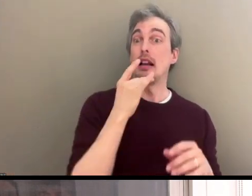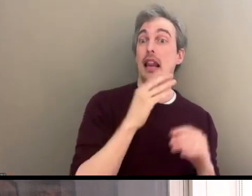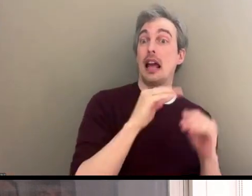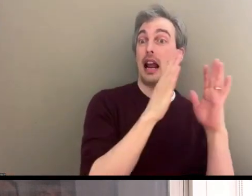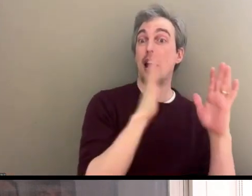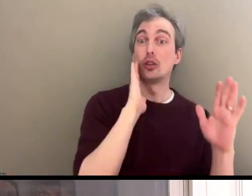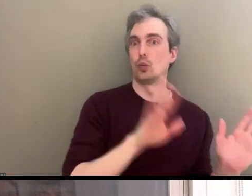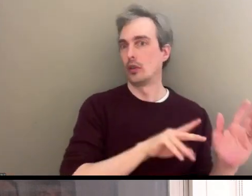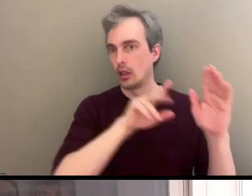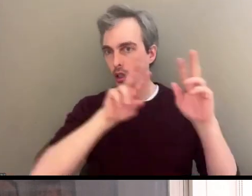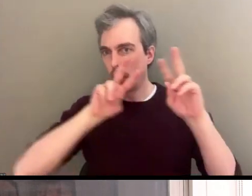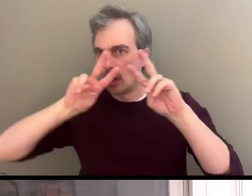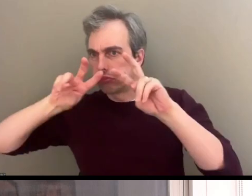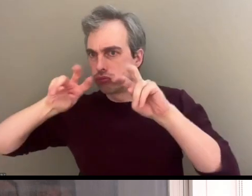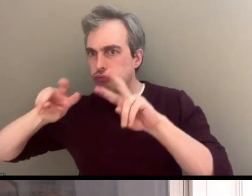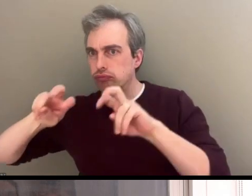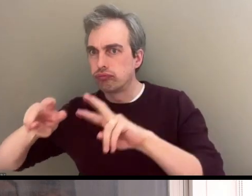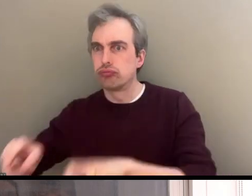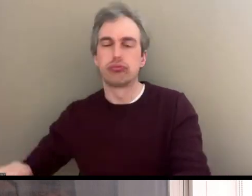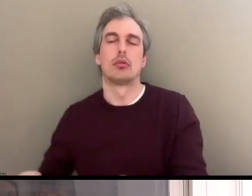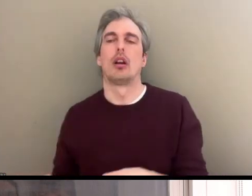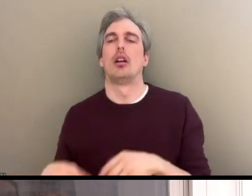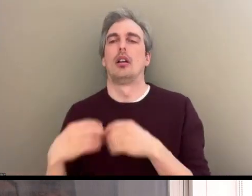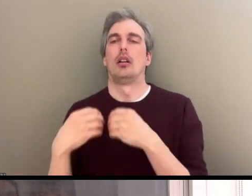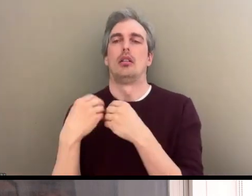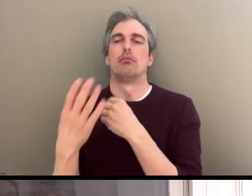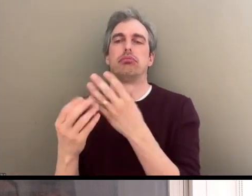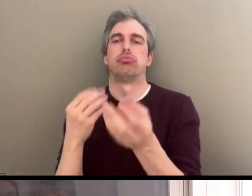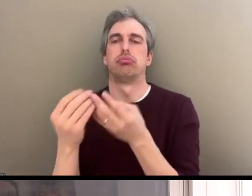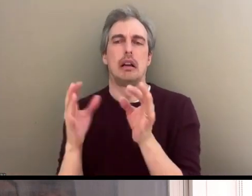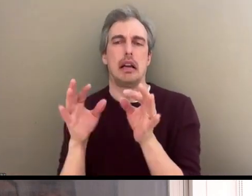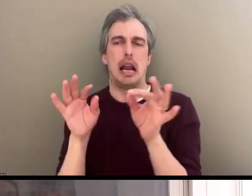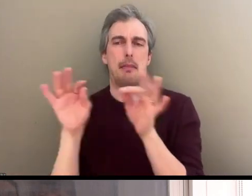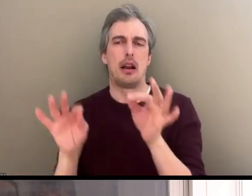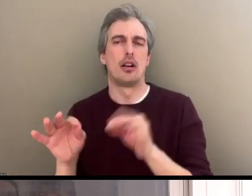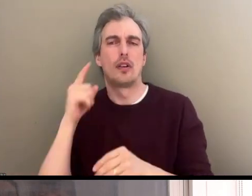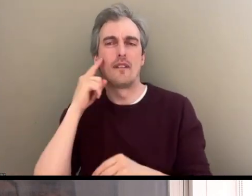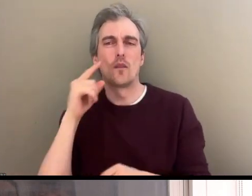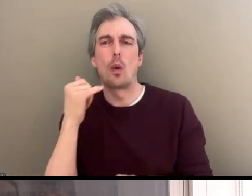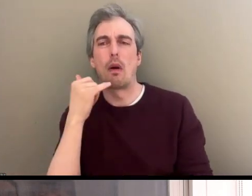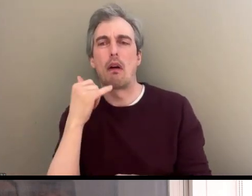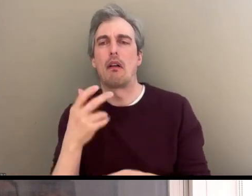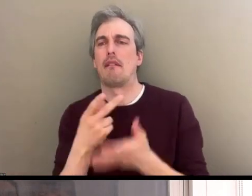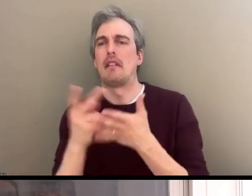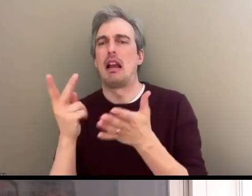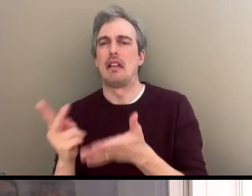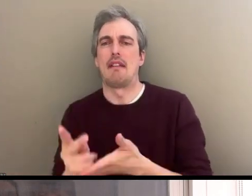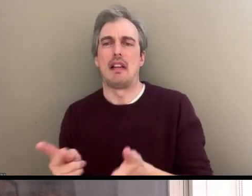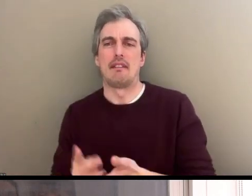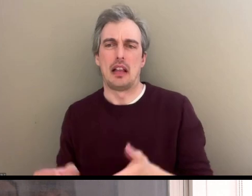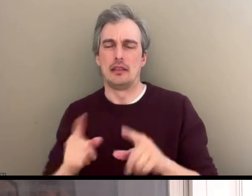And then for any failed audits, it provides explanations such as some of the other tools on why that issue matters and how to fix it.